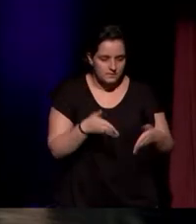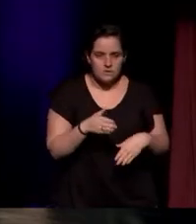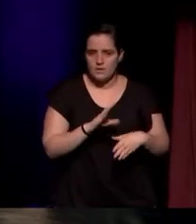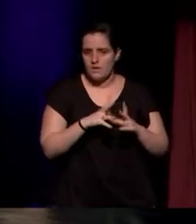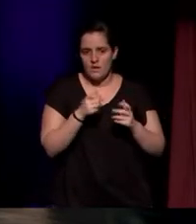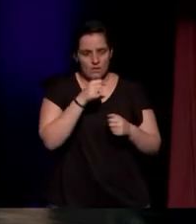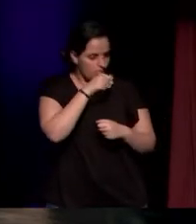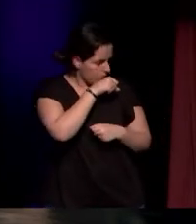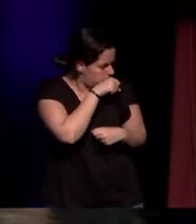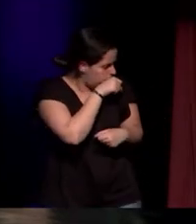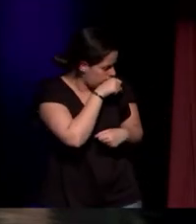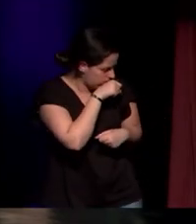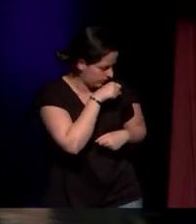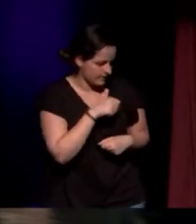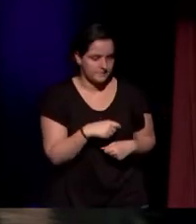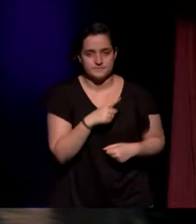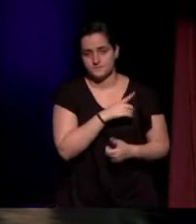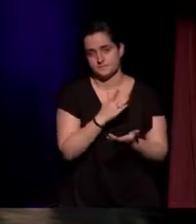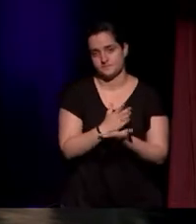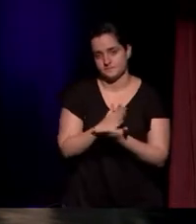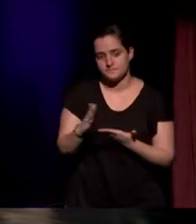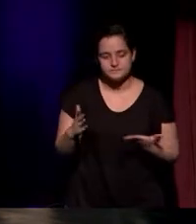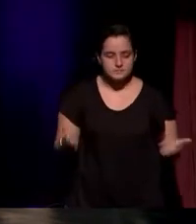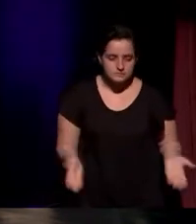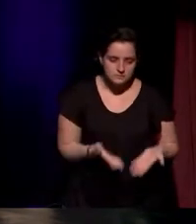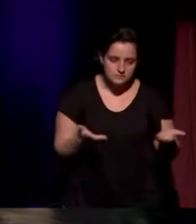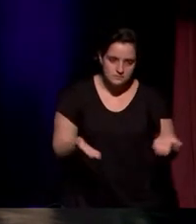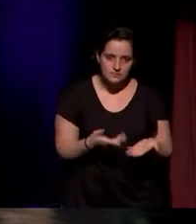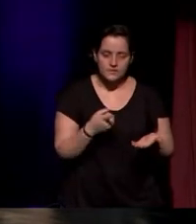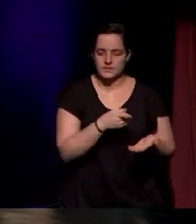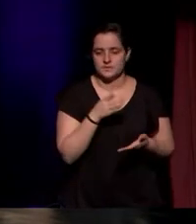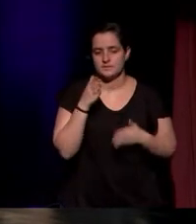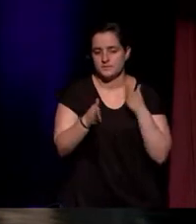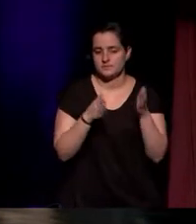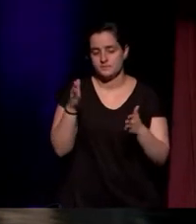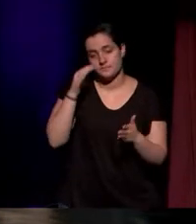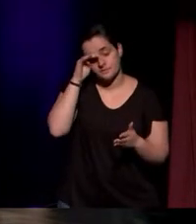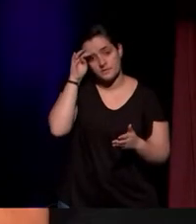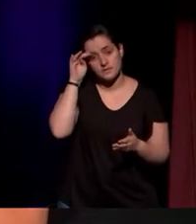begins to stimulate the passage of young people to the country,